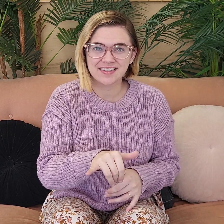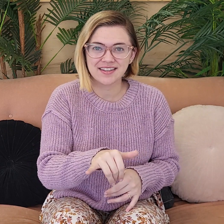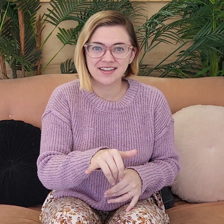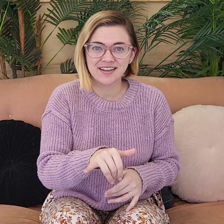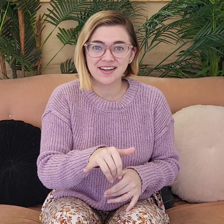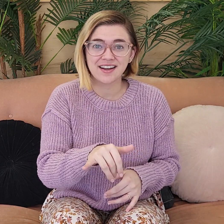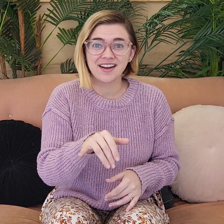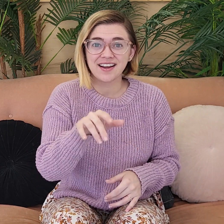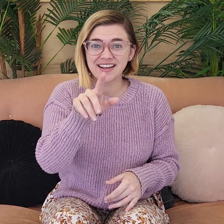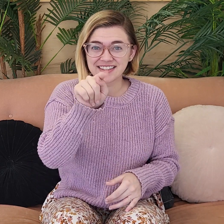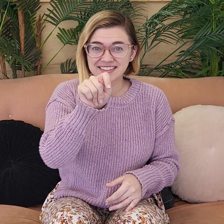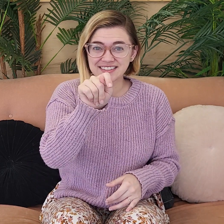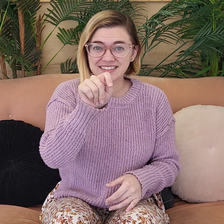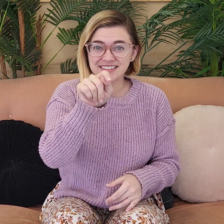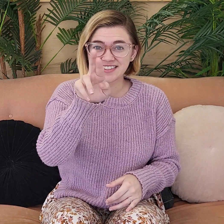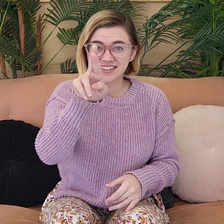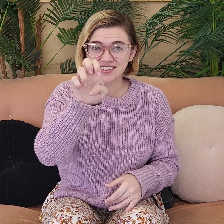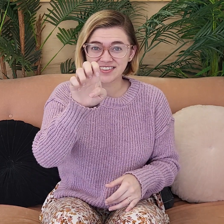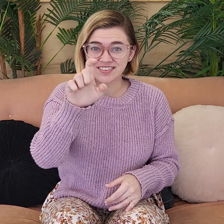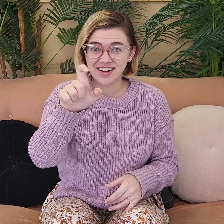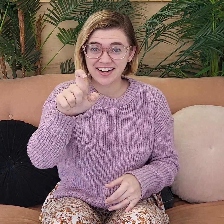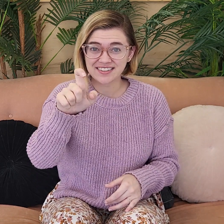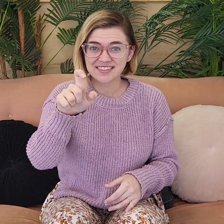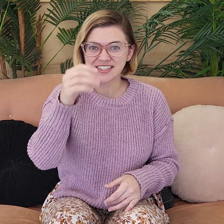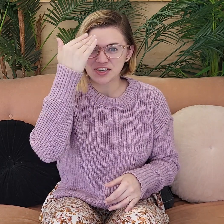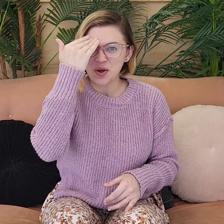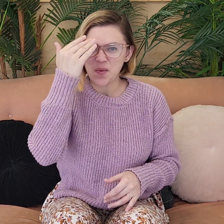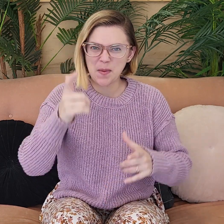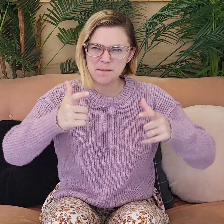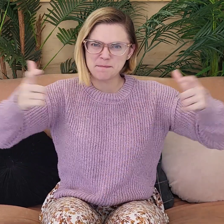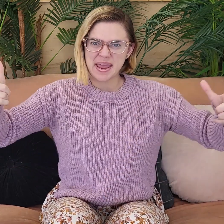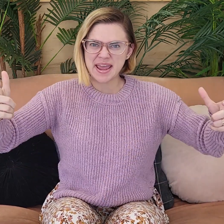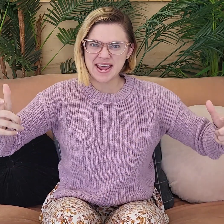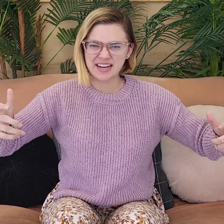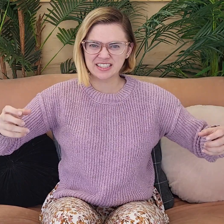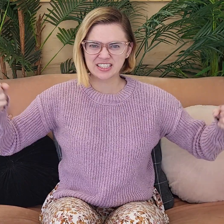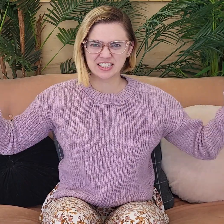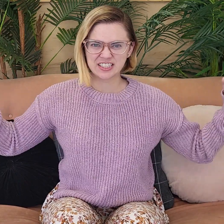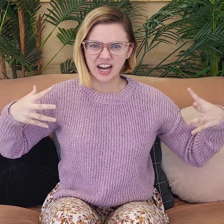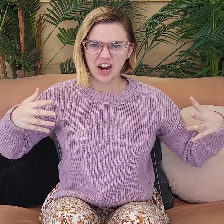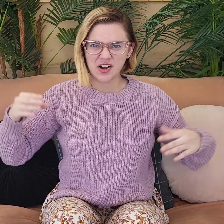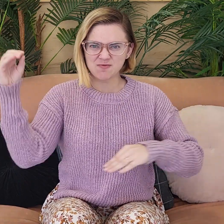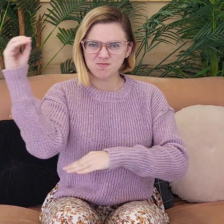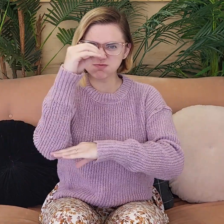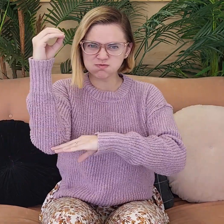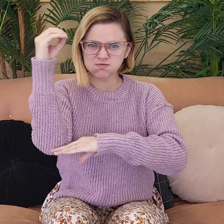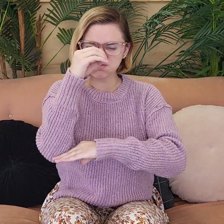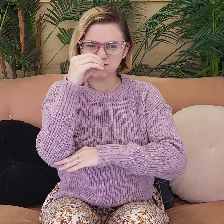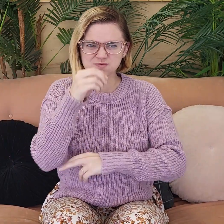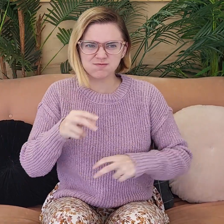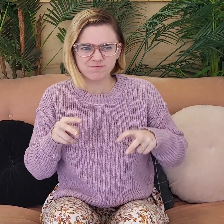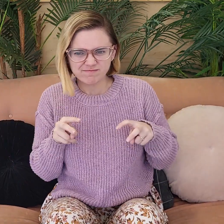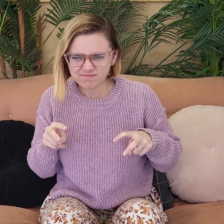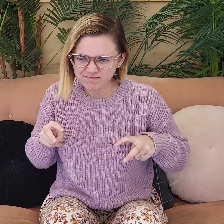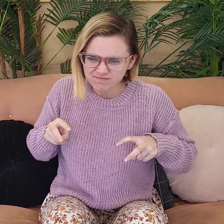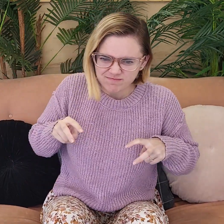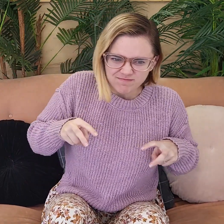discovering that T- rexes, you know, the big scary dinosaurs